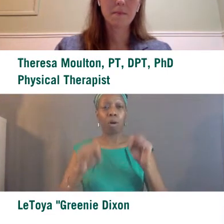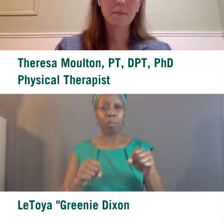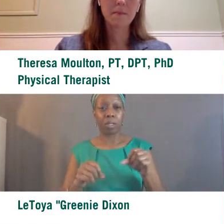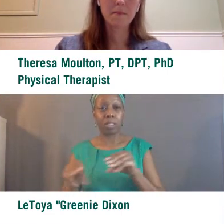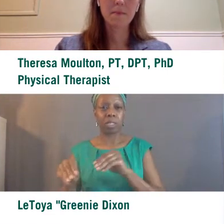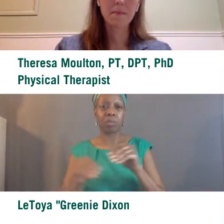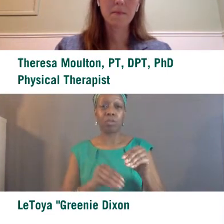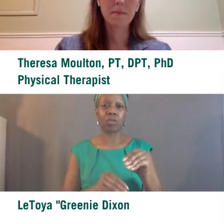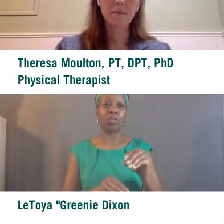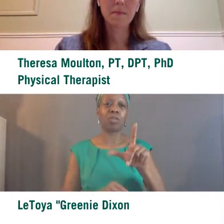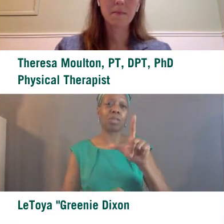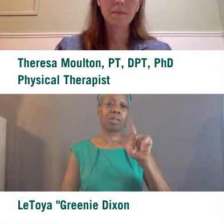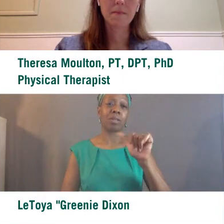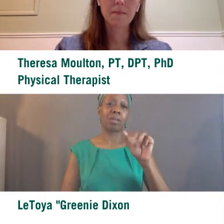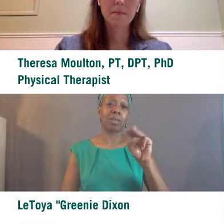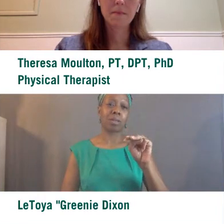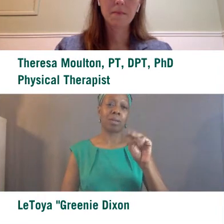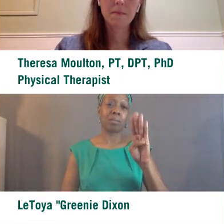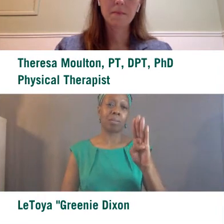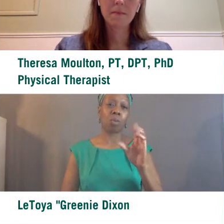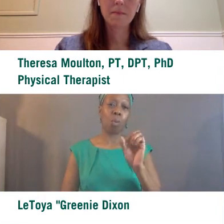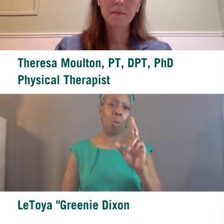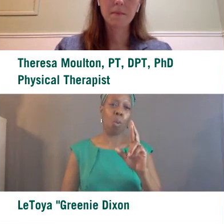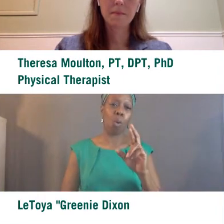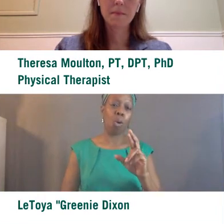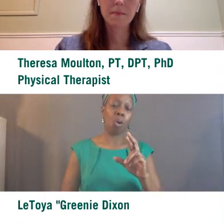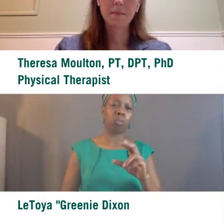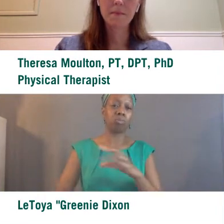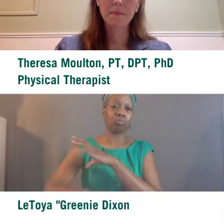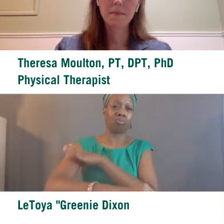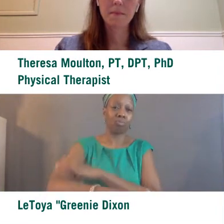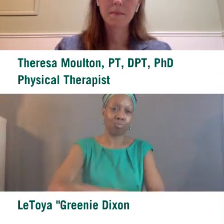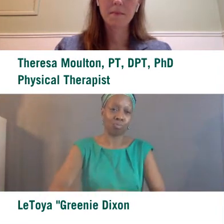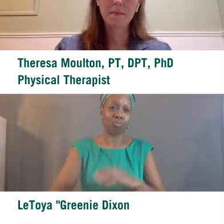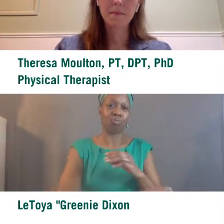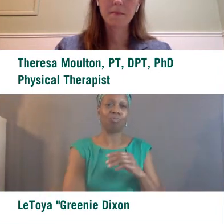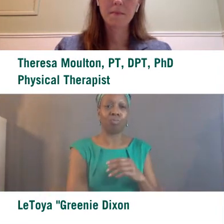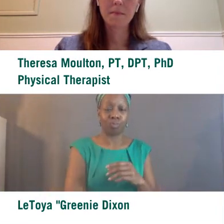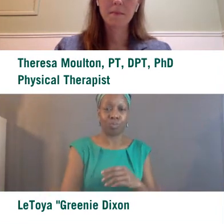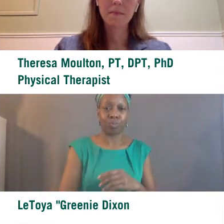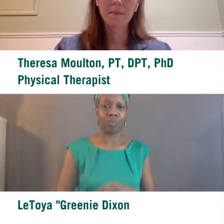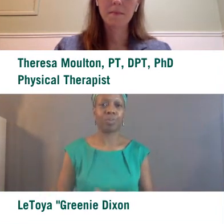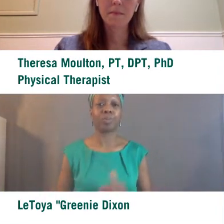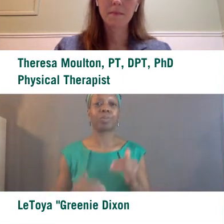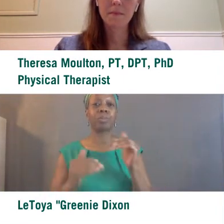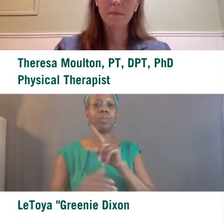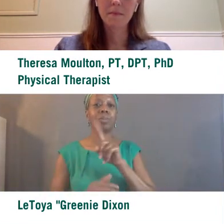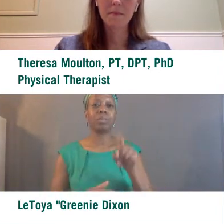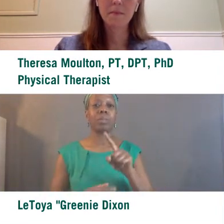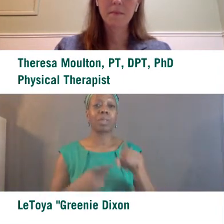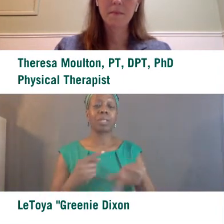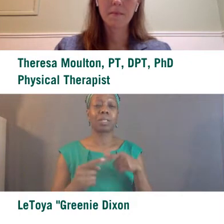This next question is just come in. And is in relation to botulinum toxin and using botulinum toxin in combination